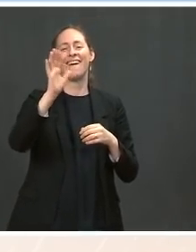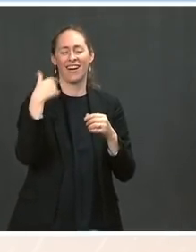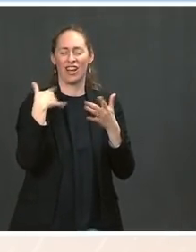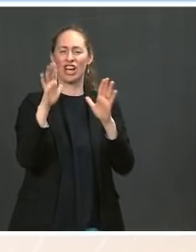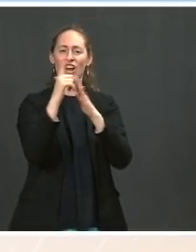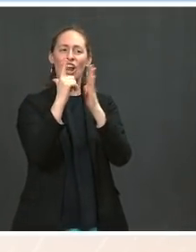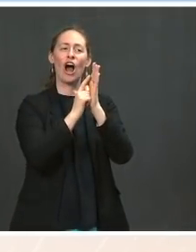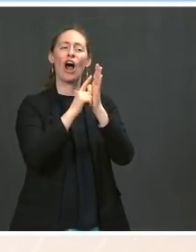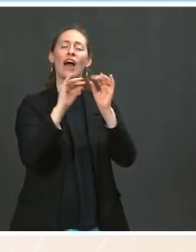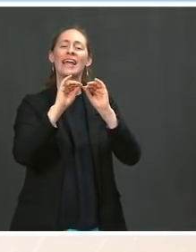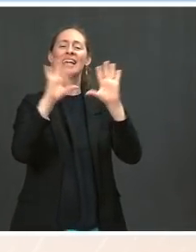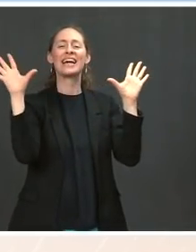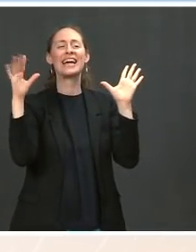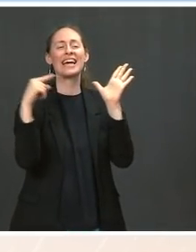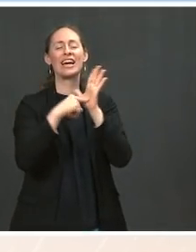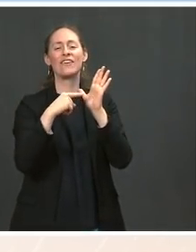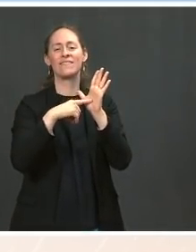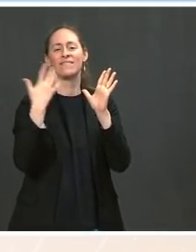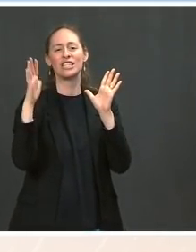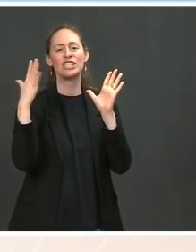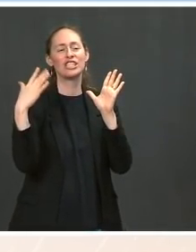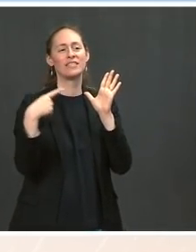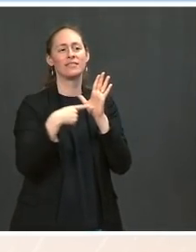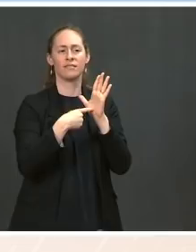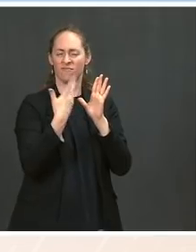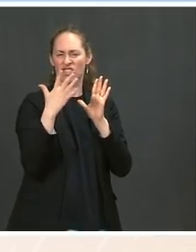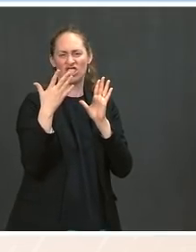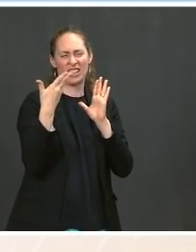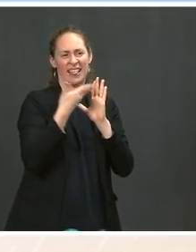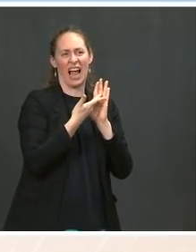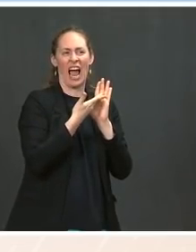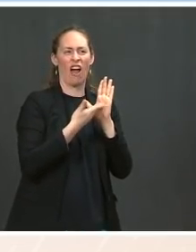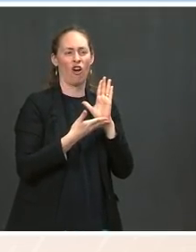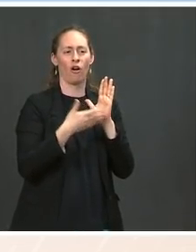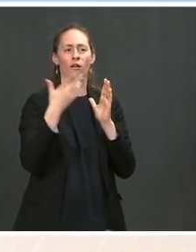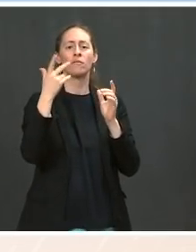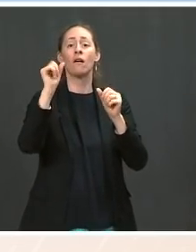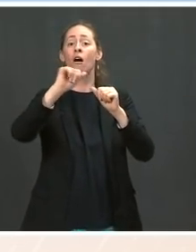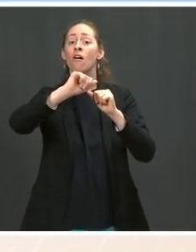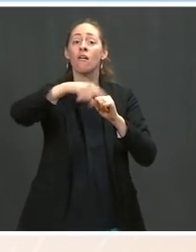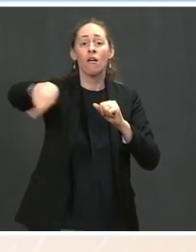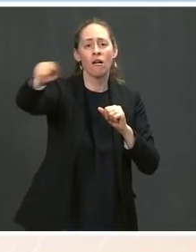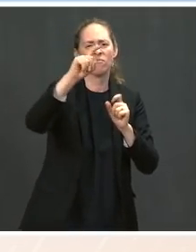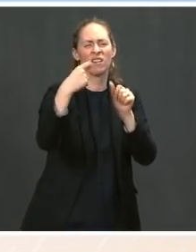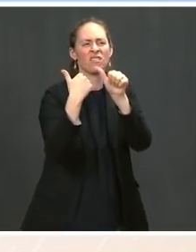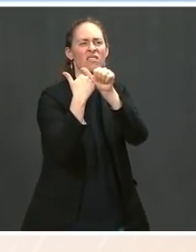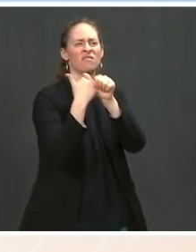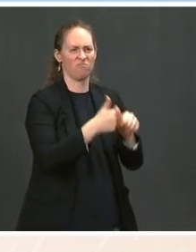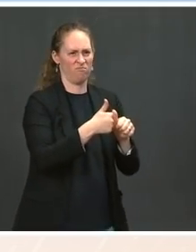and how it is implemented legally by these organizations. And the reason I, though -- since you gave me the opportunity --